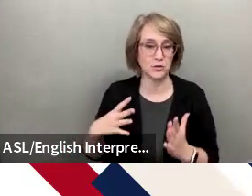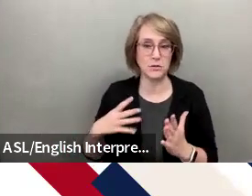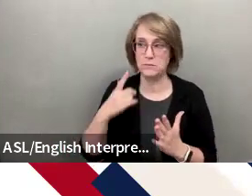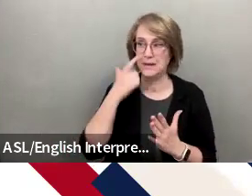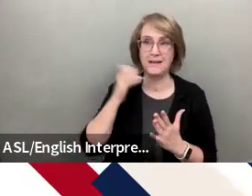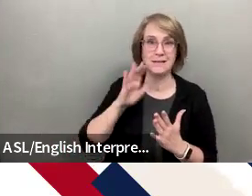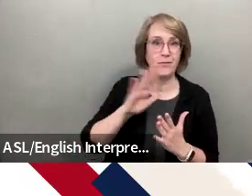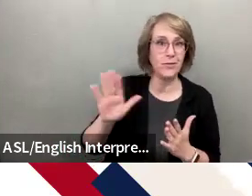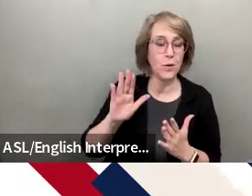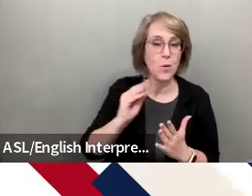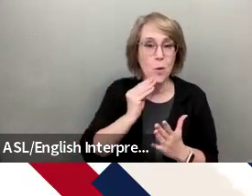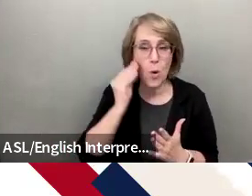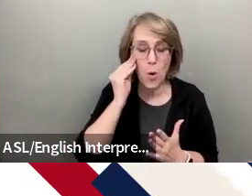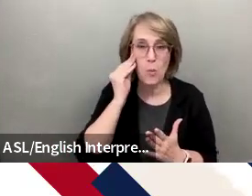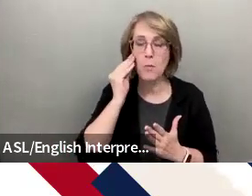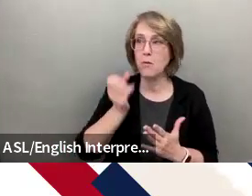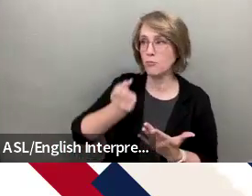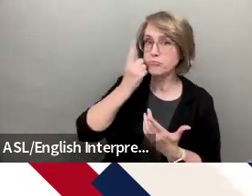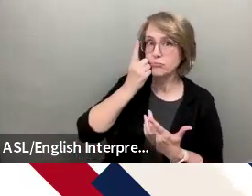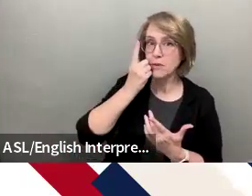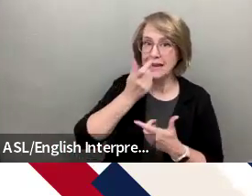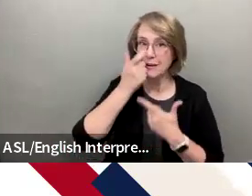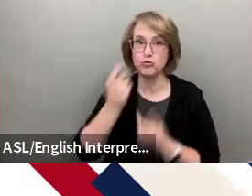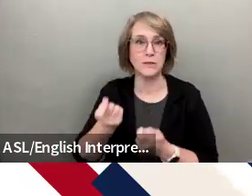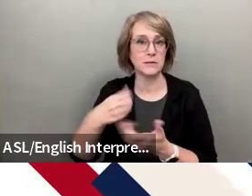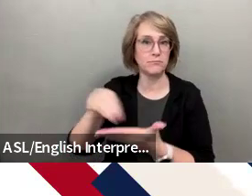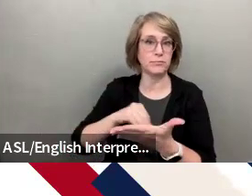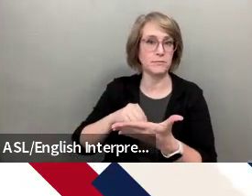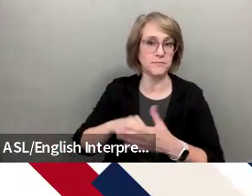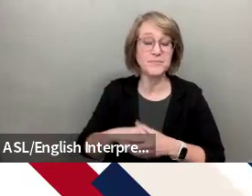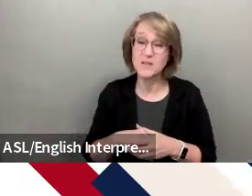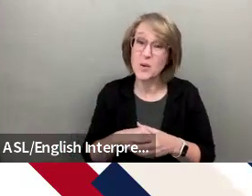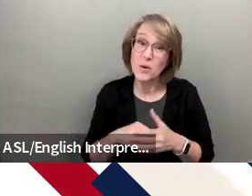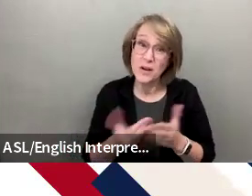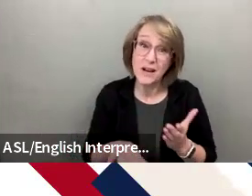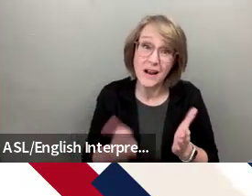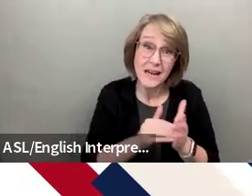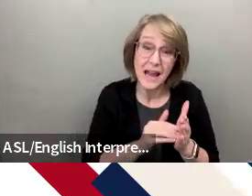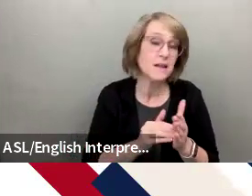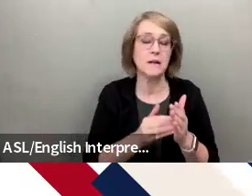HOME AND MORE RELEVANT TO THEIR INTERESTS. SO ANOTHER HUGE JUMP AND INCREASE IN ACTUALLY